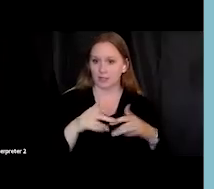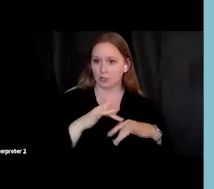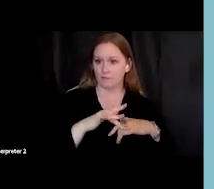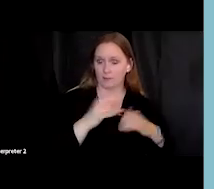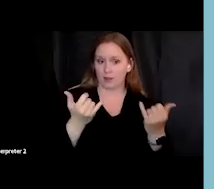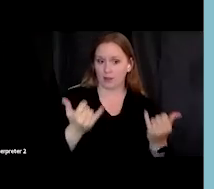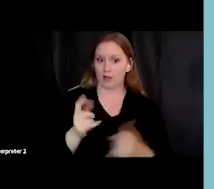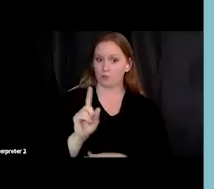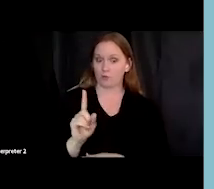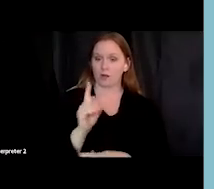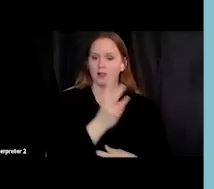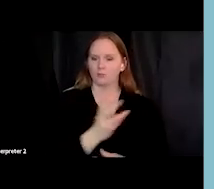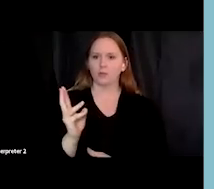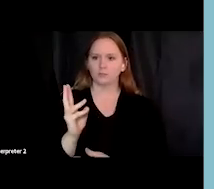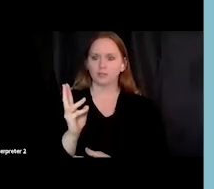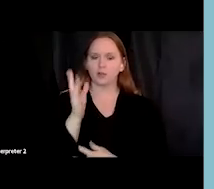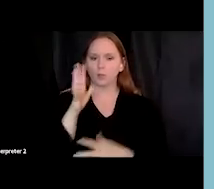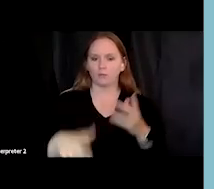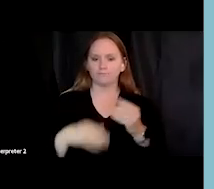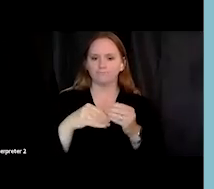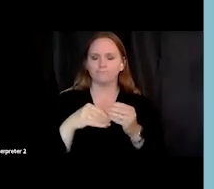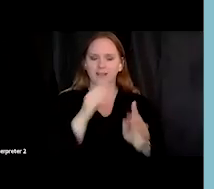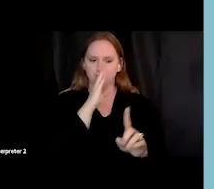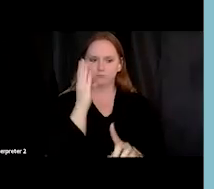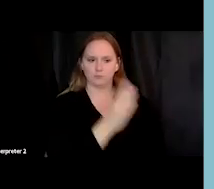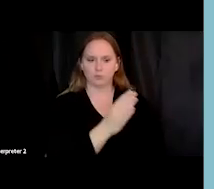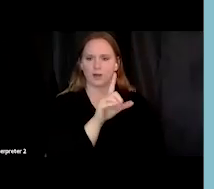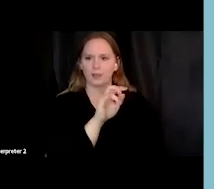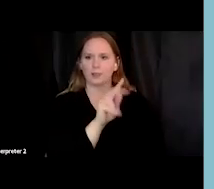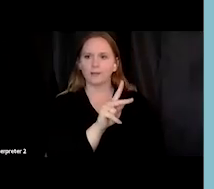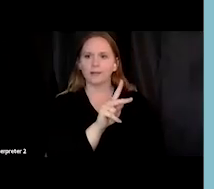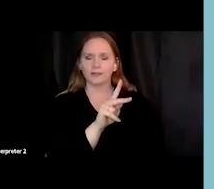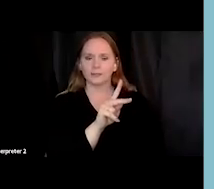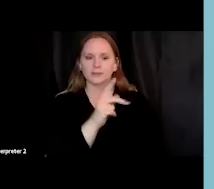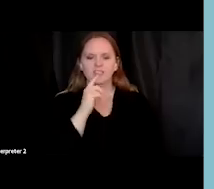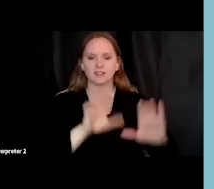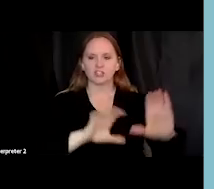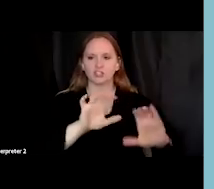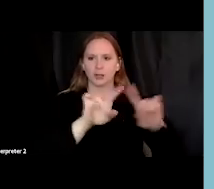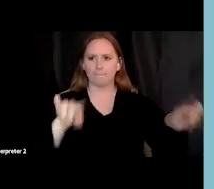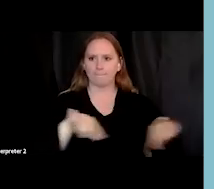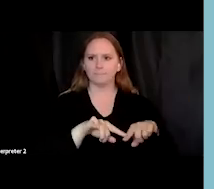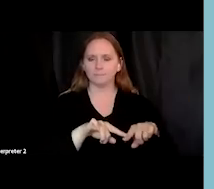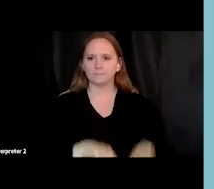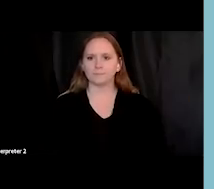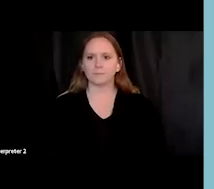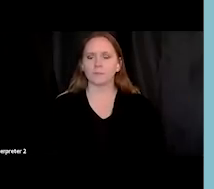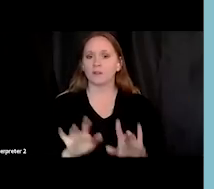We'll make sure to put the direct link to those, that webpage in the chat for you and a recording will be available.